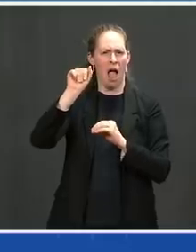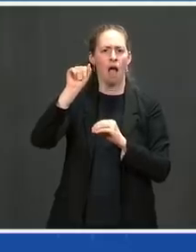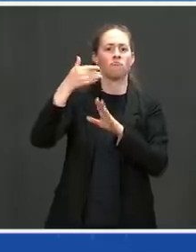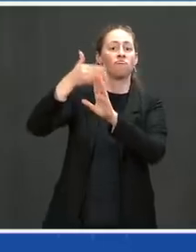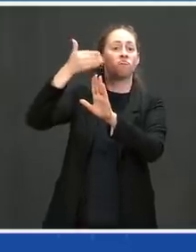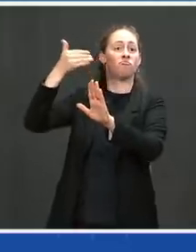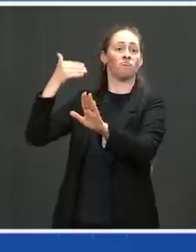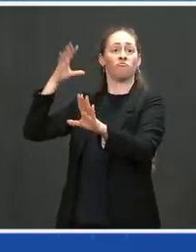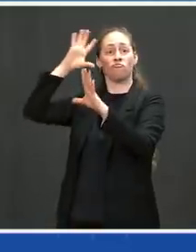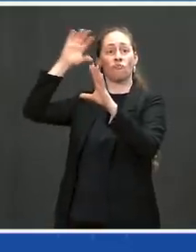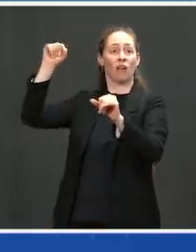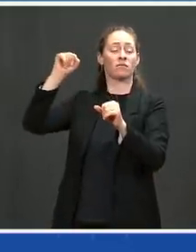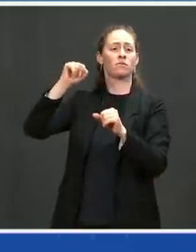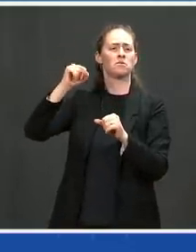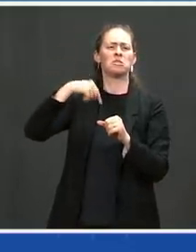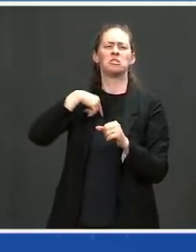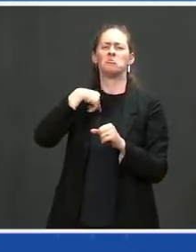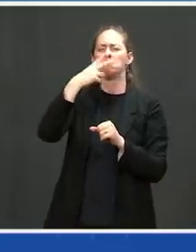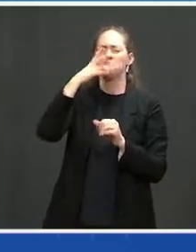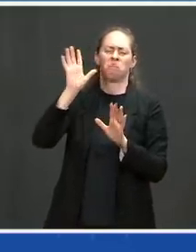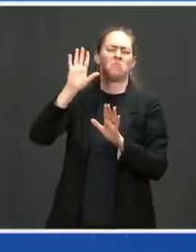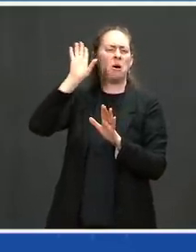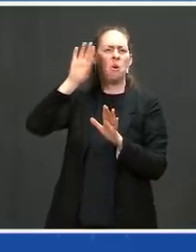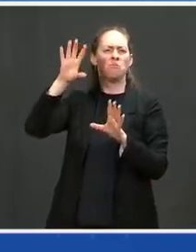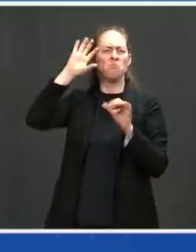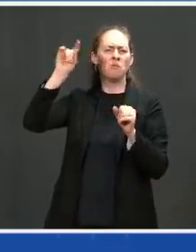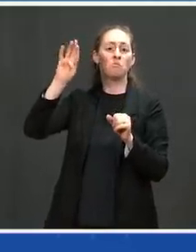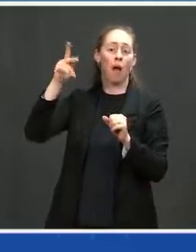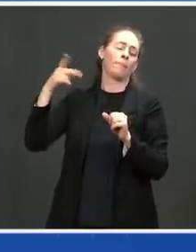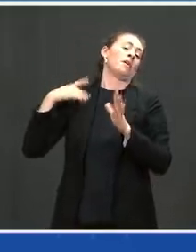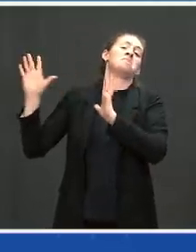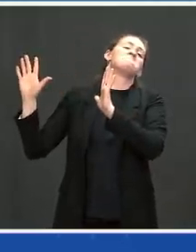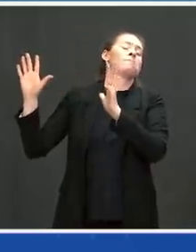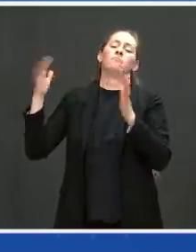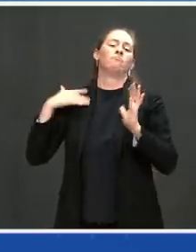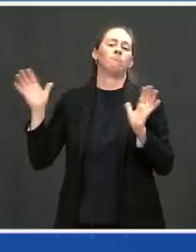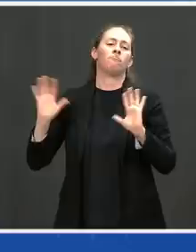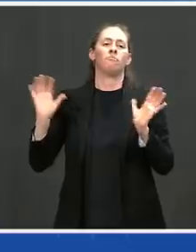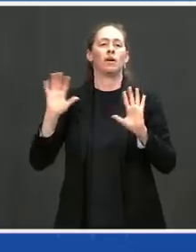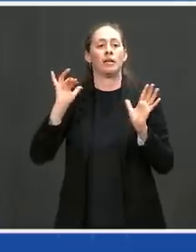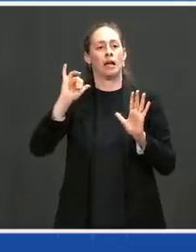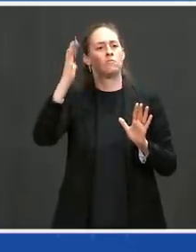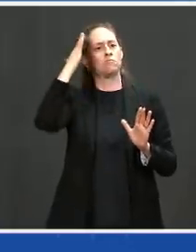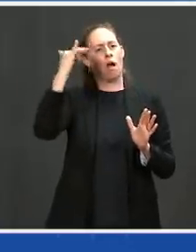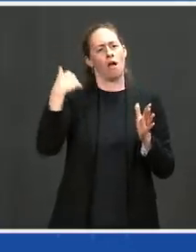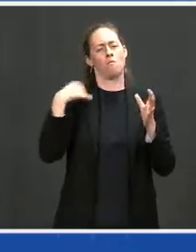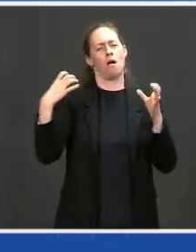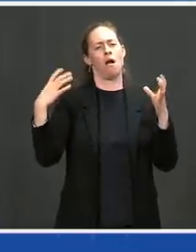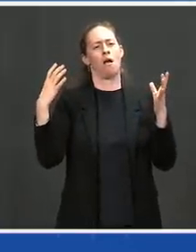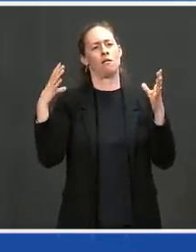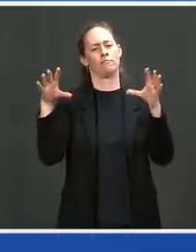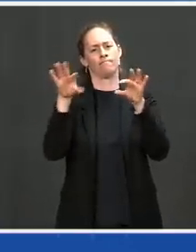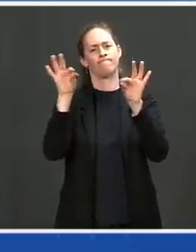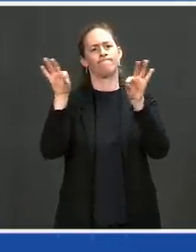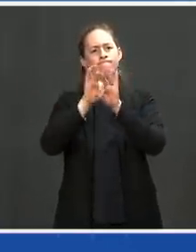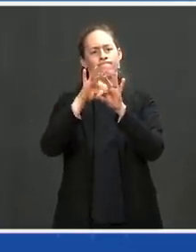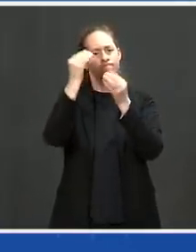That's why I've asked the Vice President of the United States, yesterday, to be the lead person on dealing